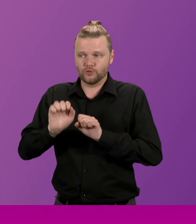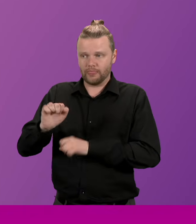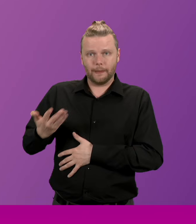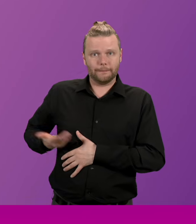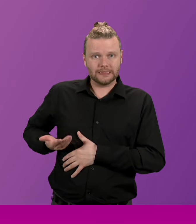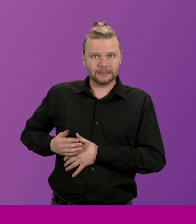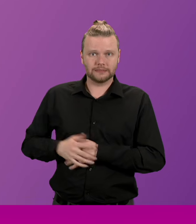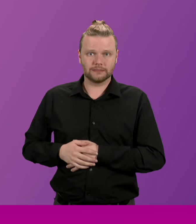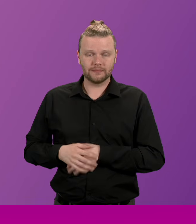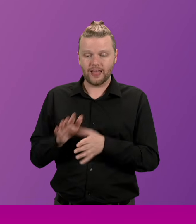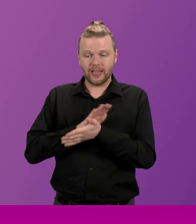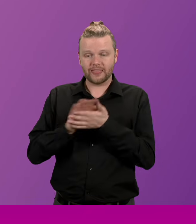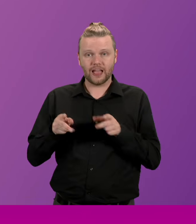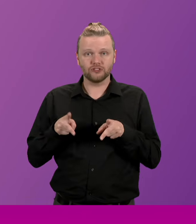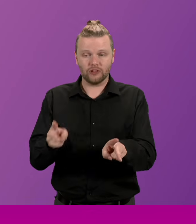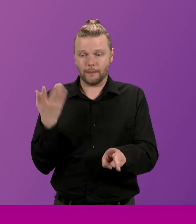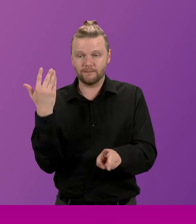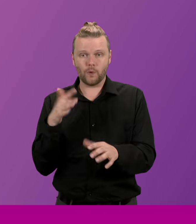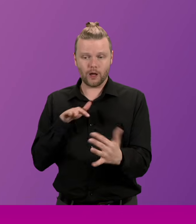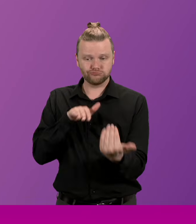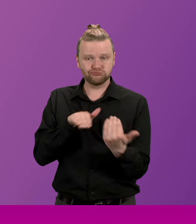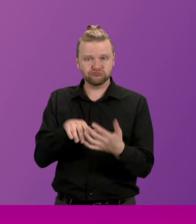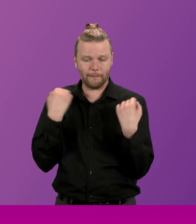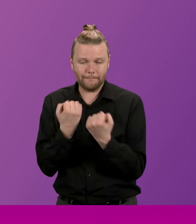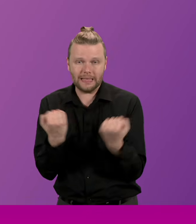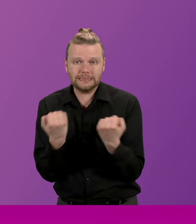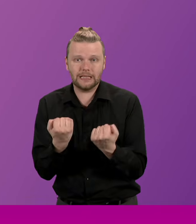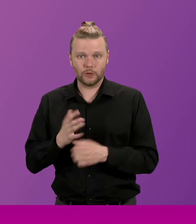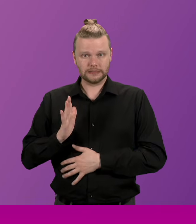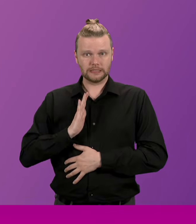The high street literally went from a bustling hub on Sunday to quite an